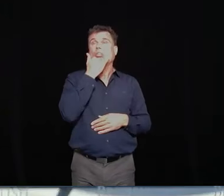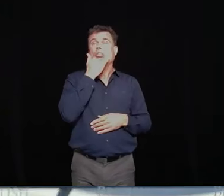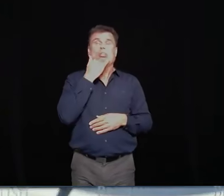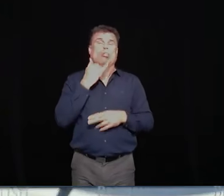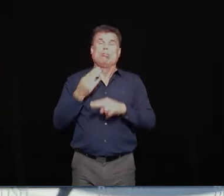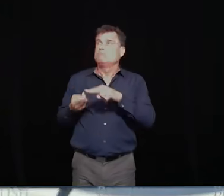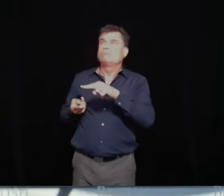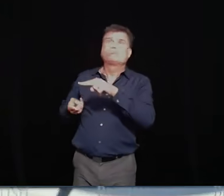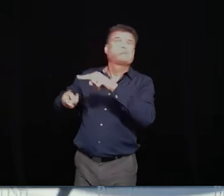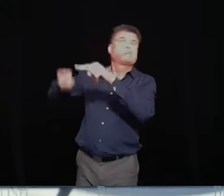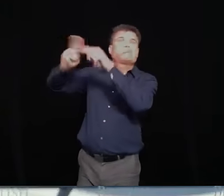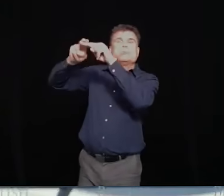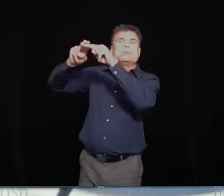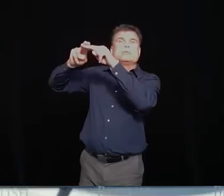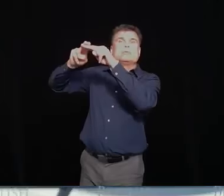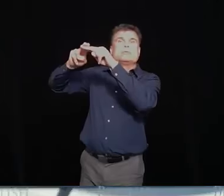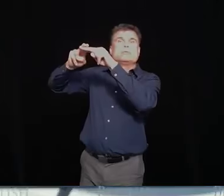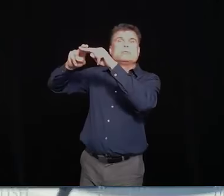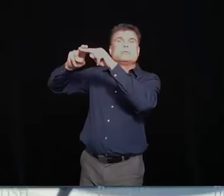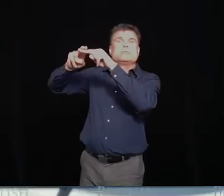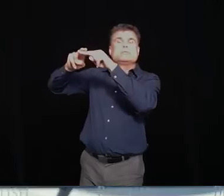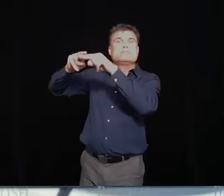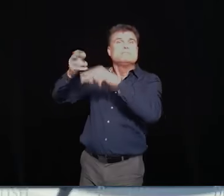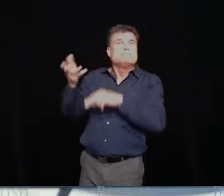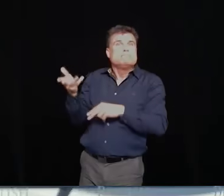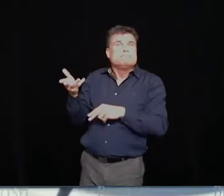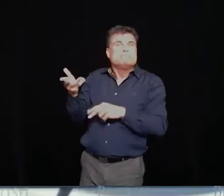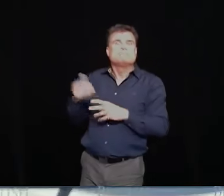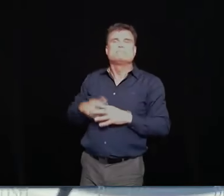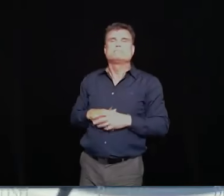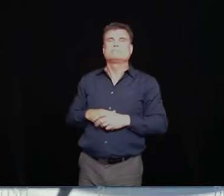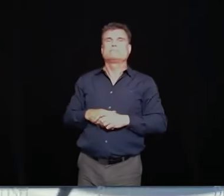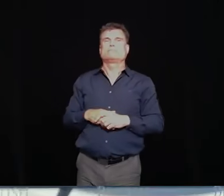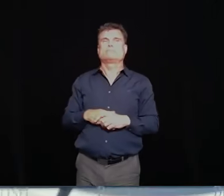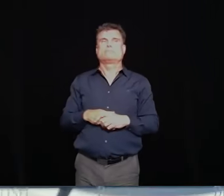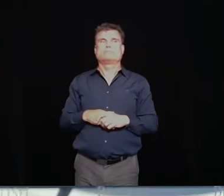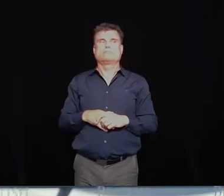a party in somebody's home we are talking face-to-face to a number of people indoors.